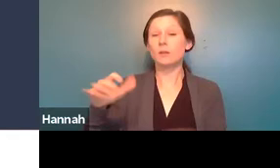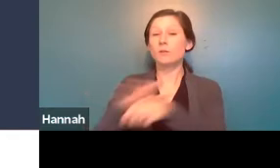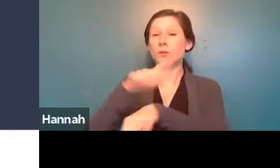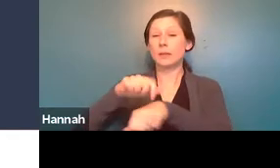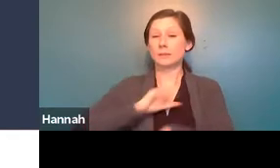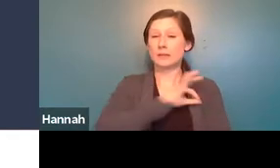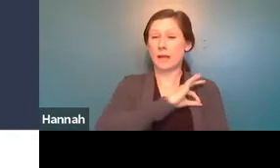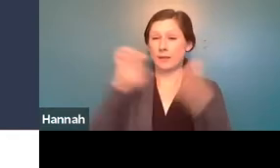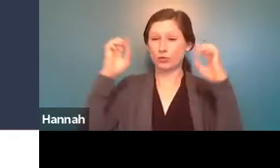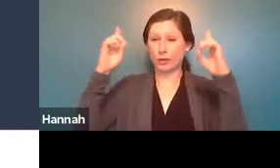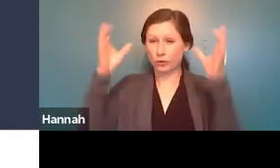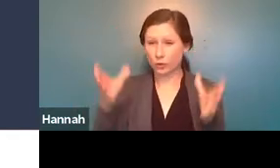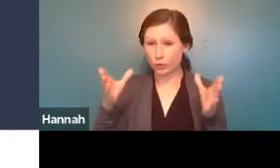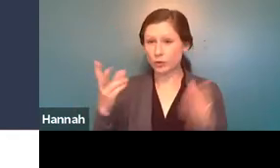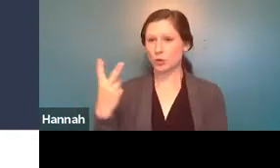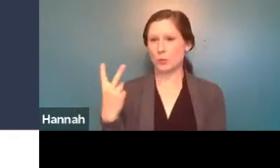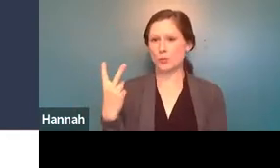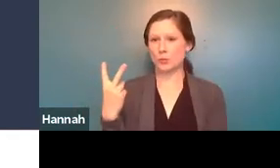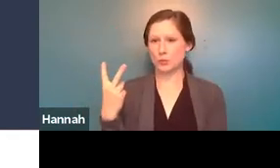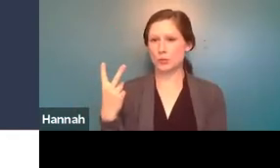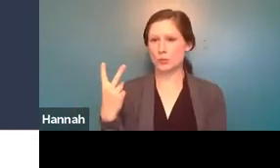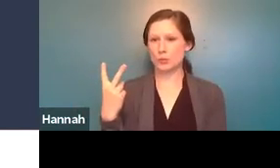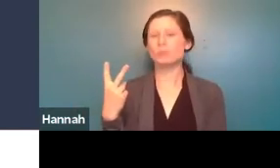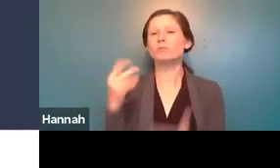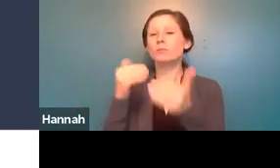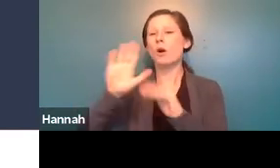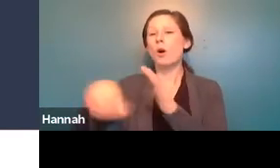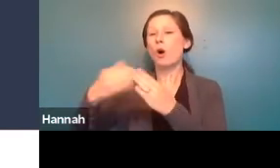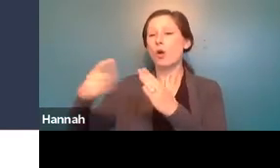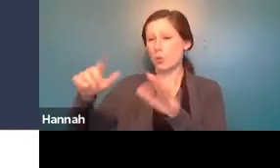two. And so almost all of those people are working on it--mostly